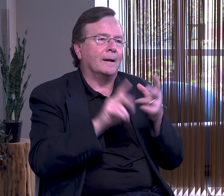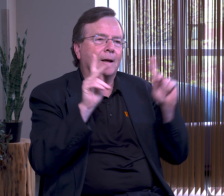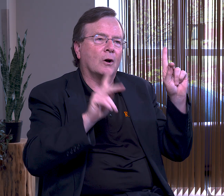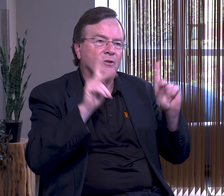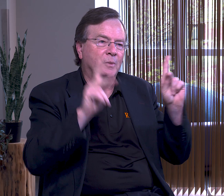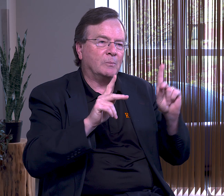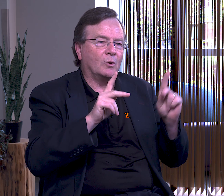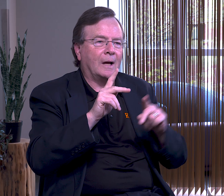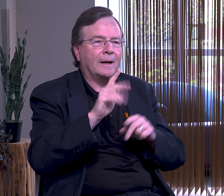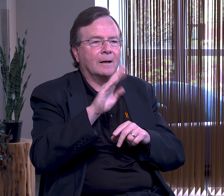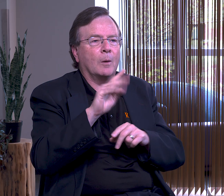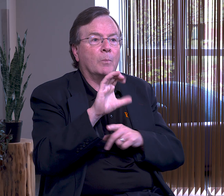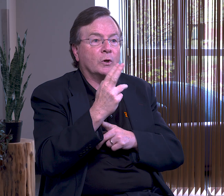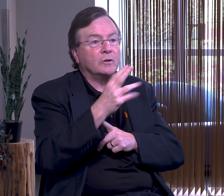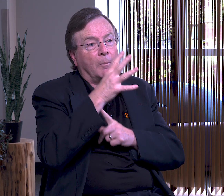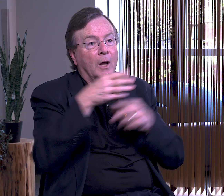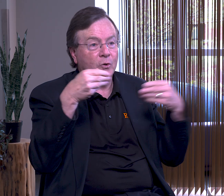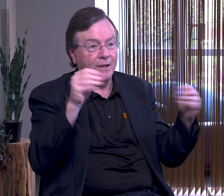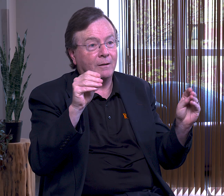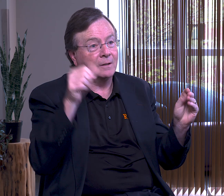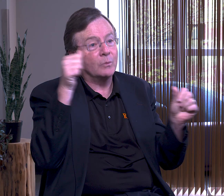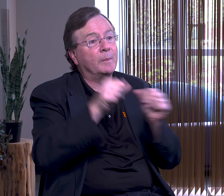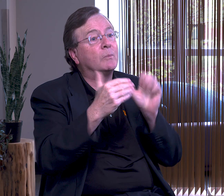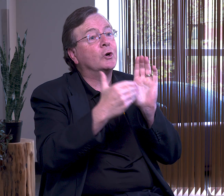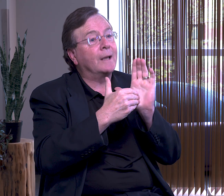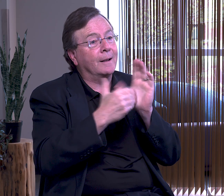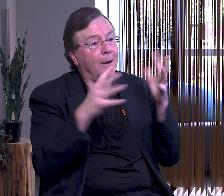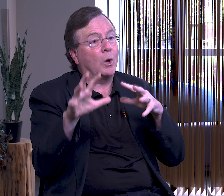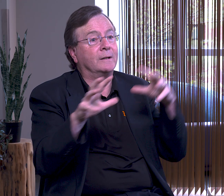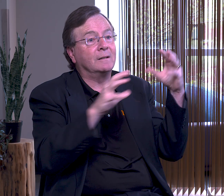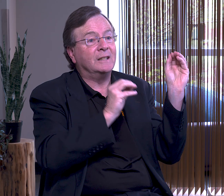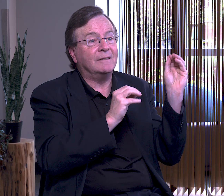And then also people like Butch Mothersell. I remember again, I wanted to leave.